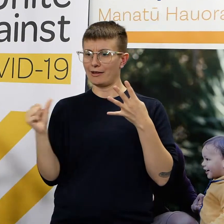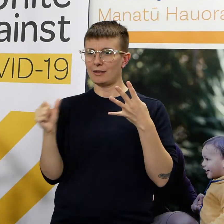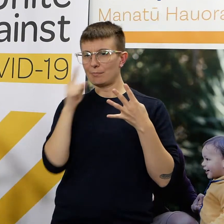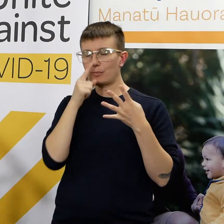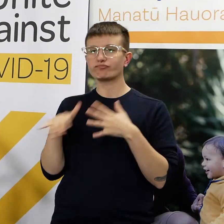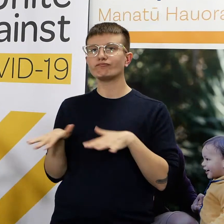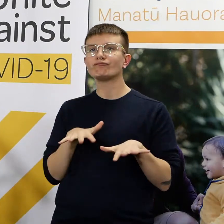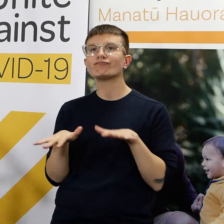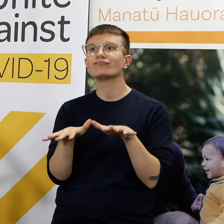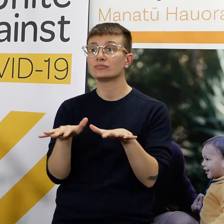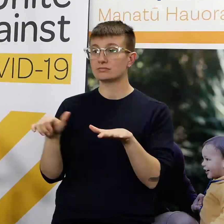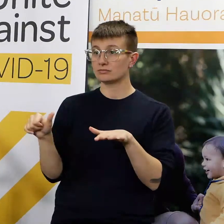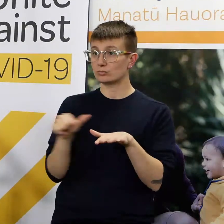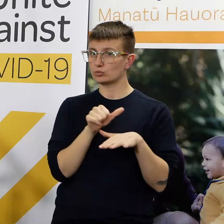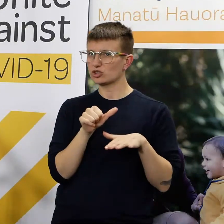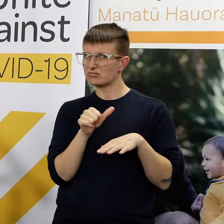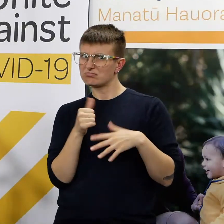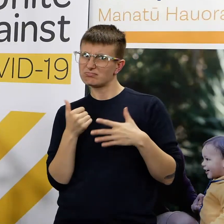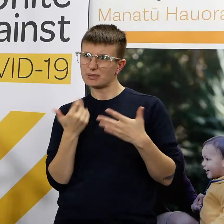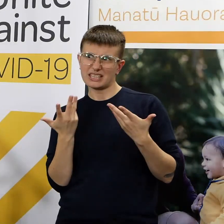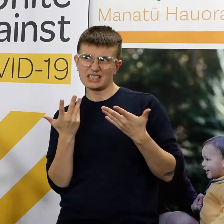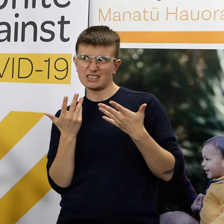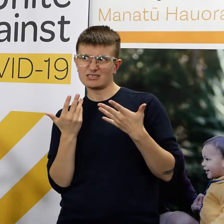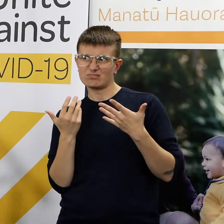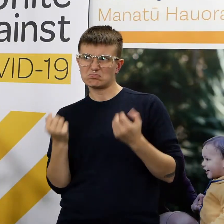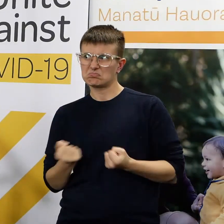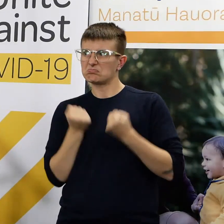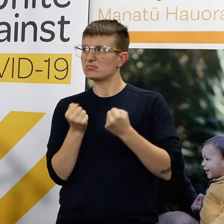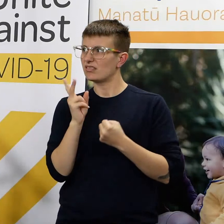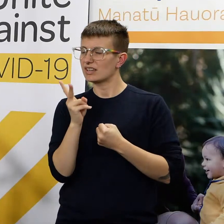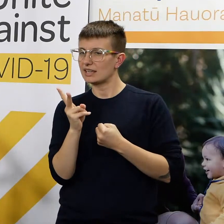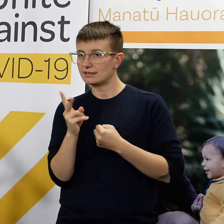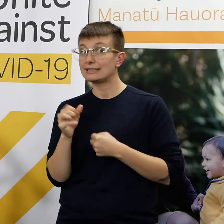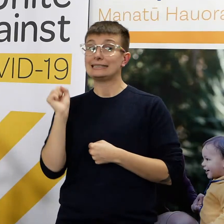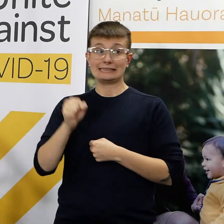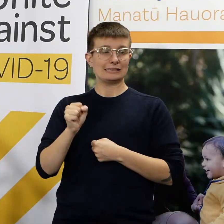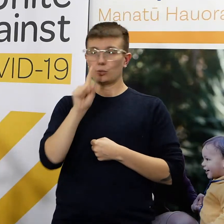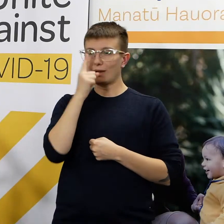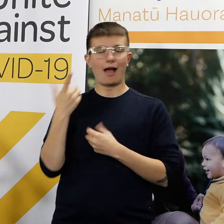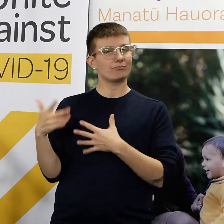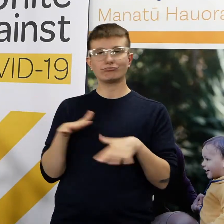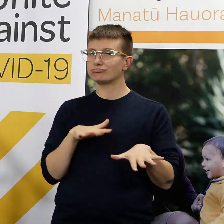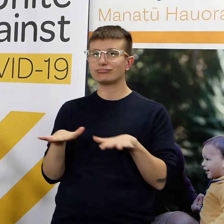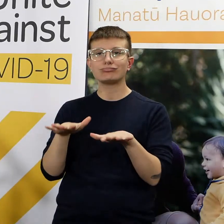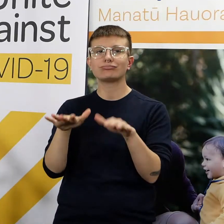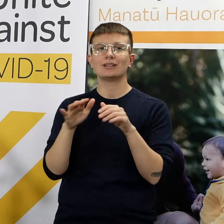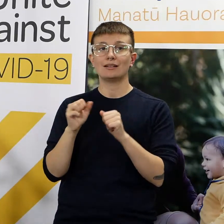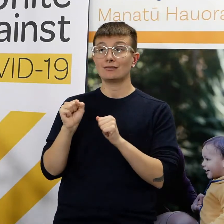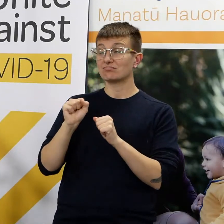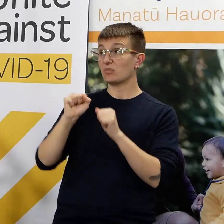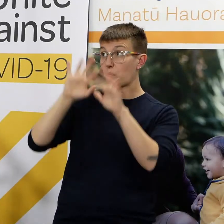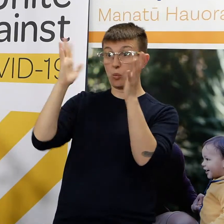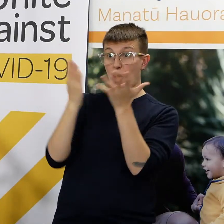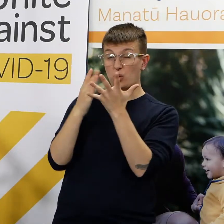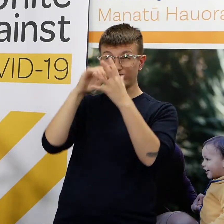We need to remain vigilant. And I've said it before there is a pandemic raging outside our shores, we're all aware of it.